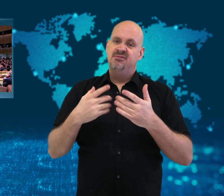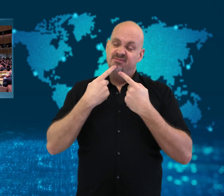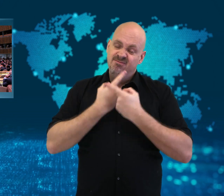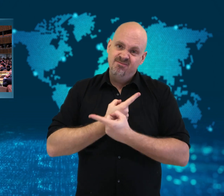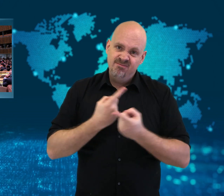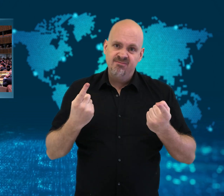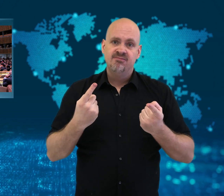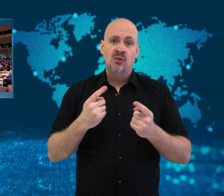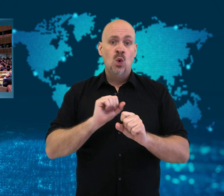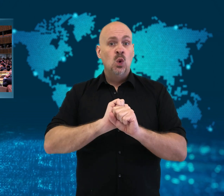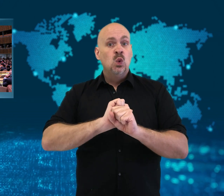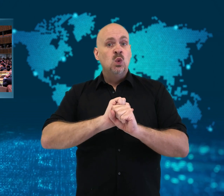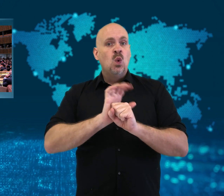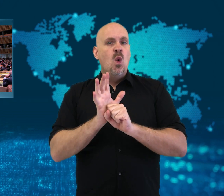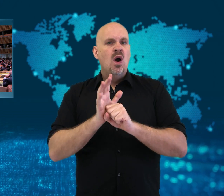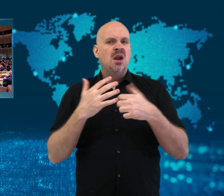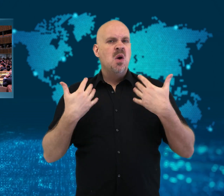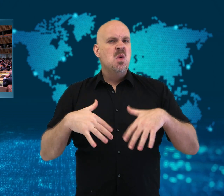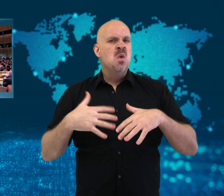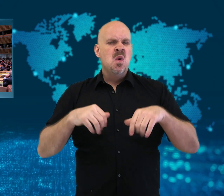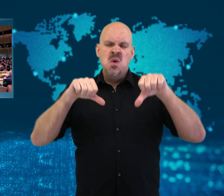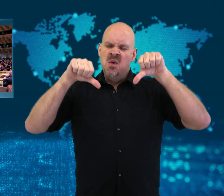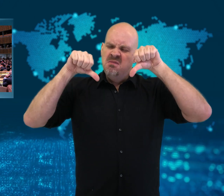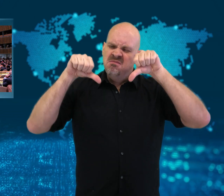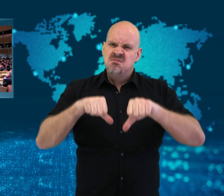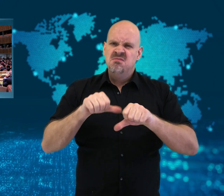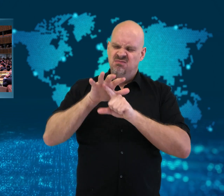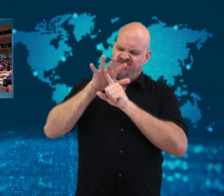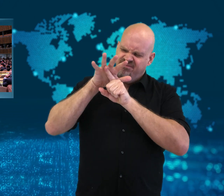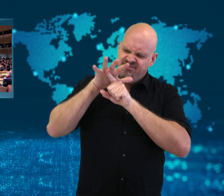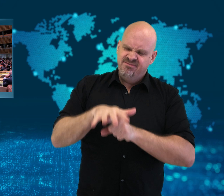says COVID-19 has been